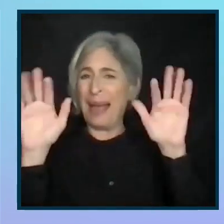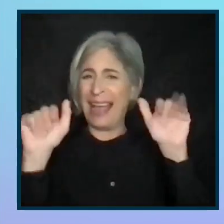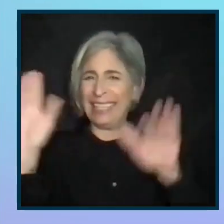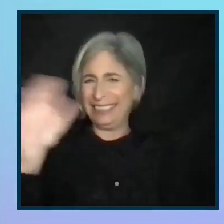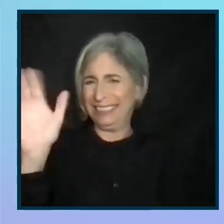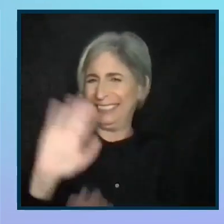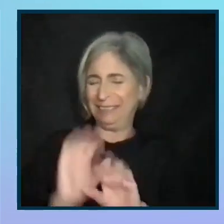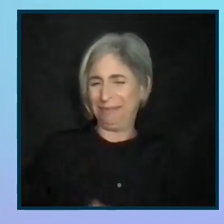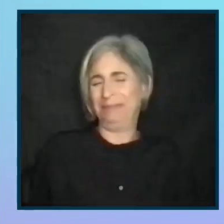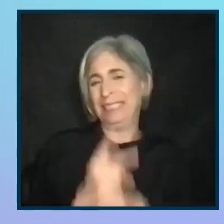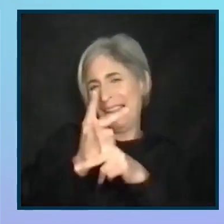Take care.